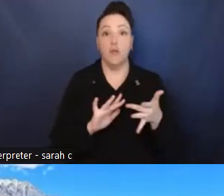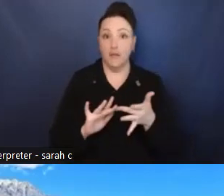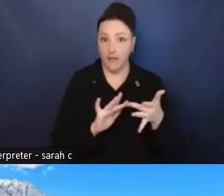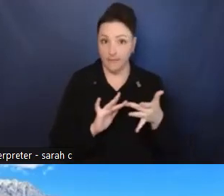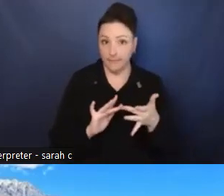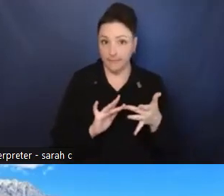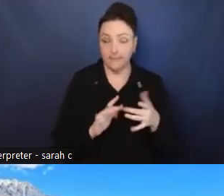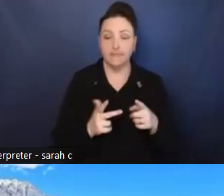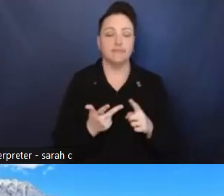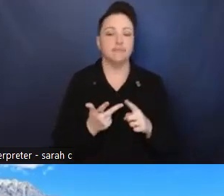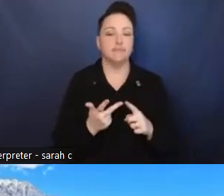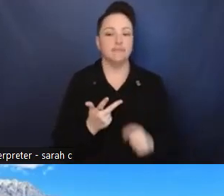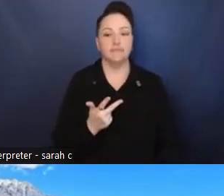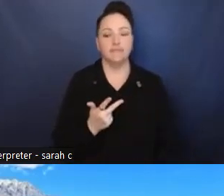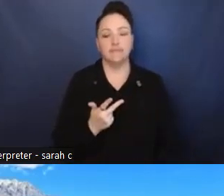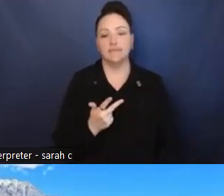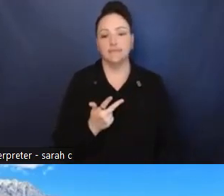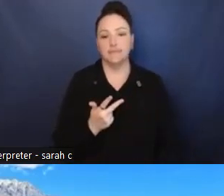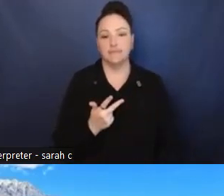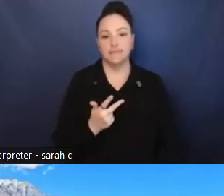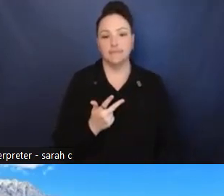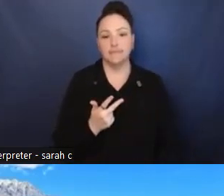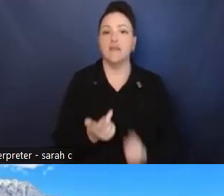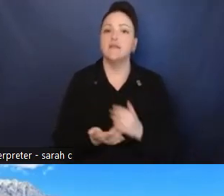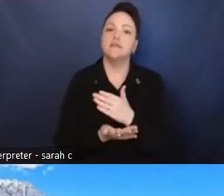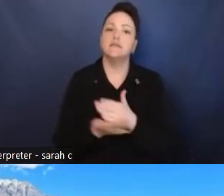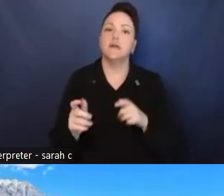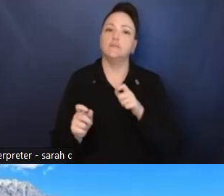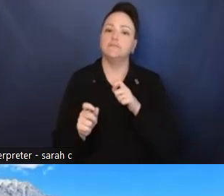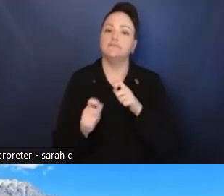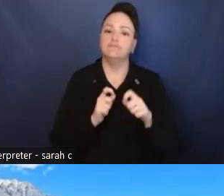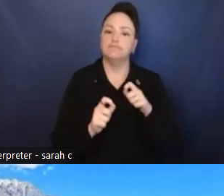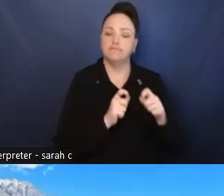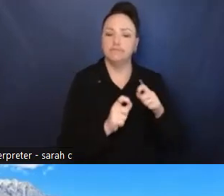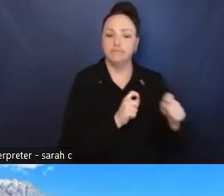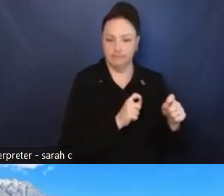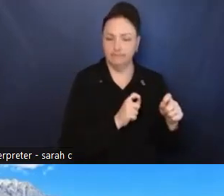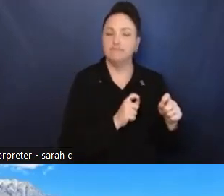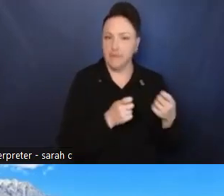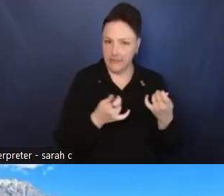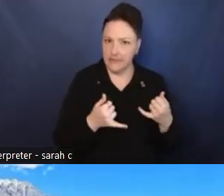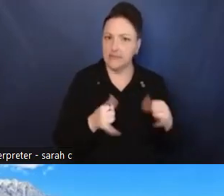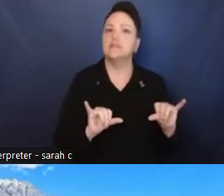be talking about some of the changes that we have with we're still undergoing through the end